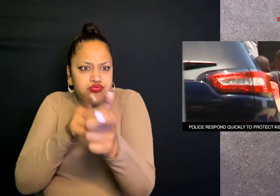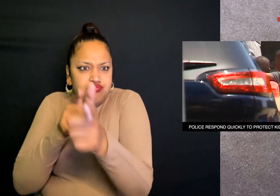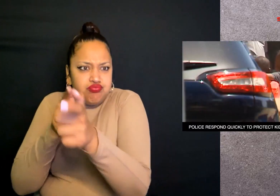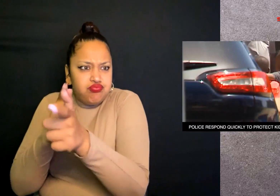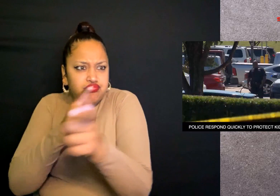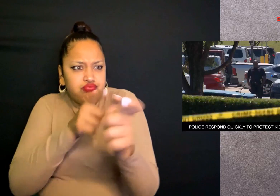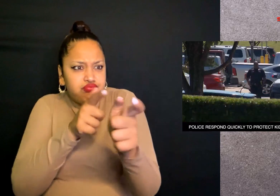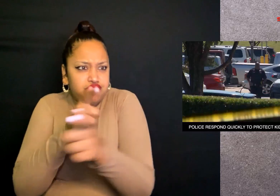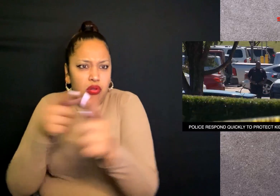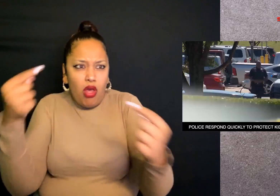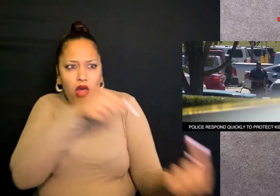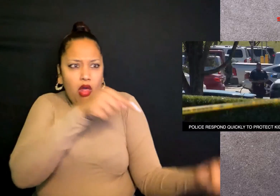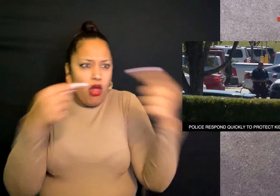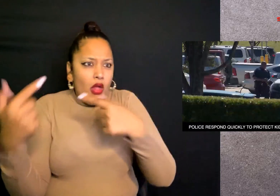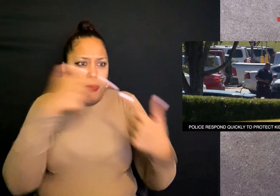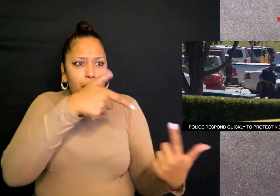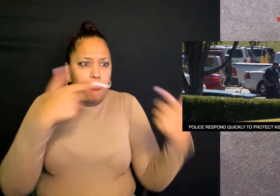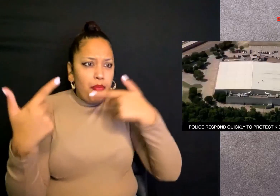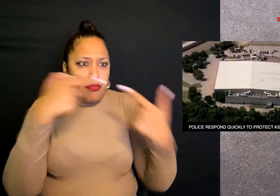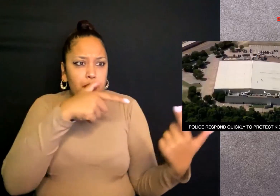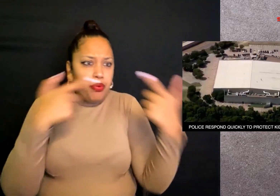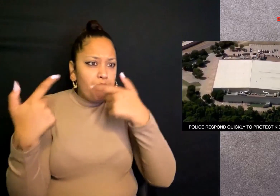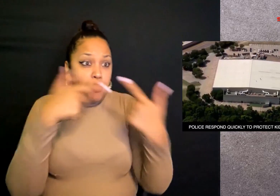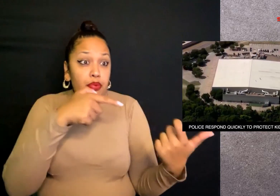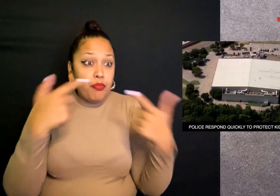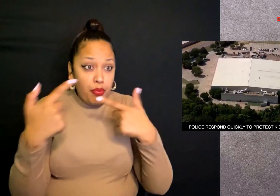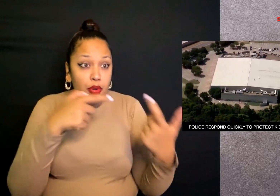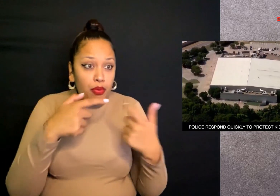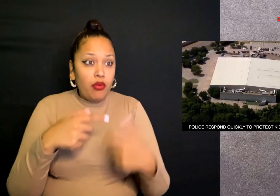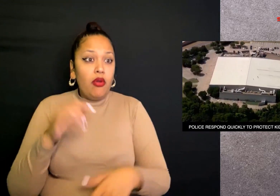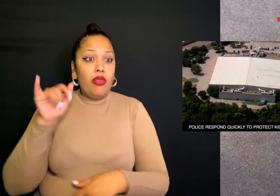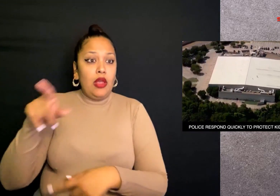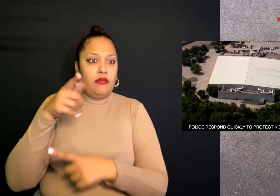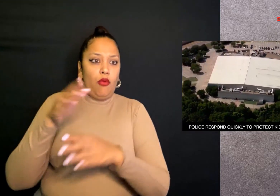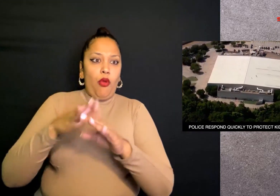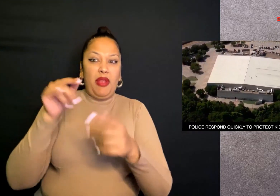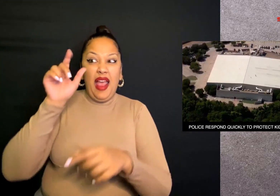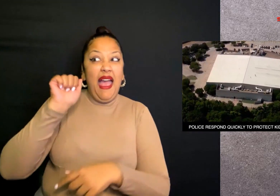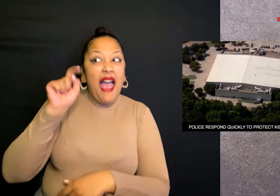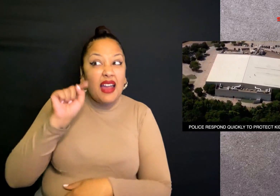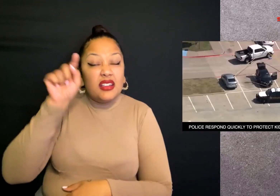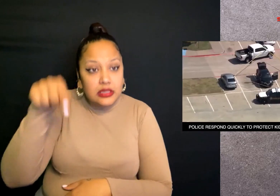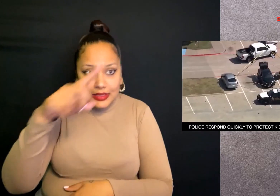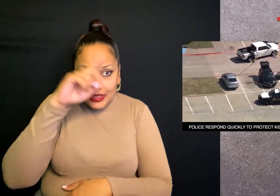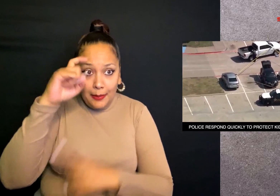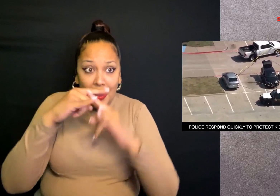police in Duncanville Texas which is near Dallas said they exchanged gunfire with a